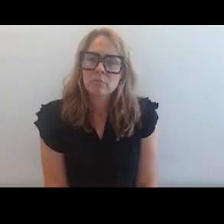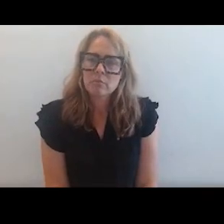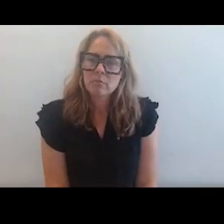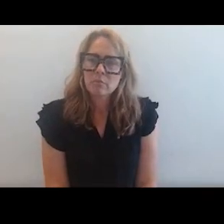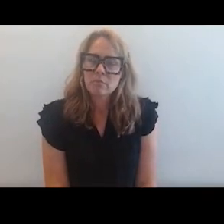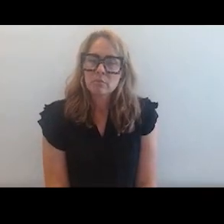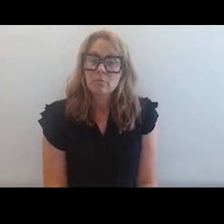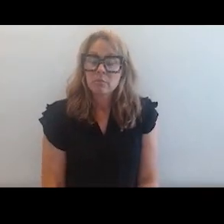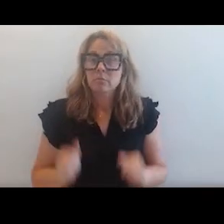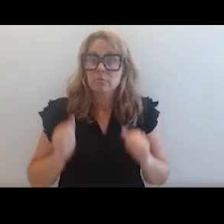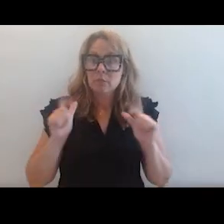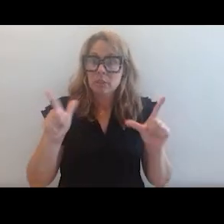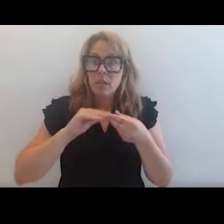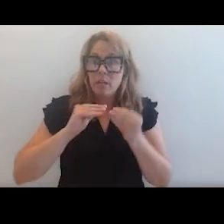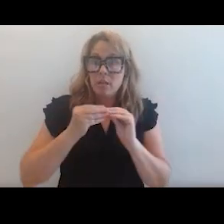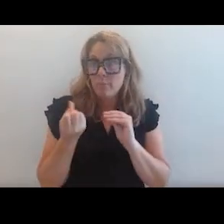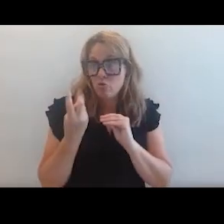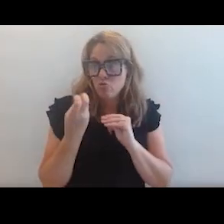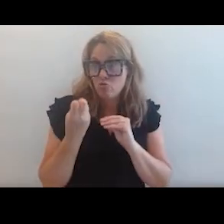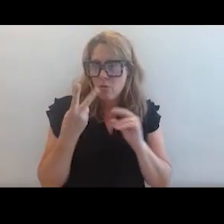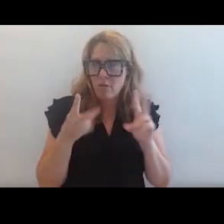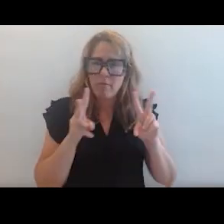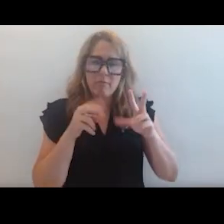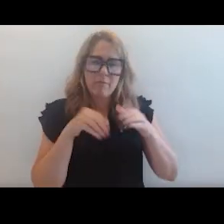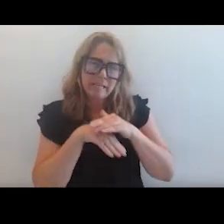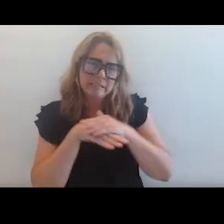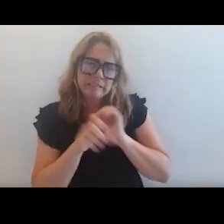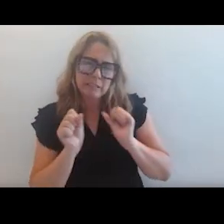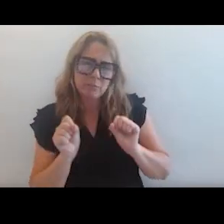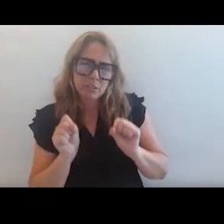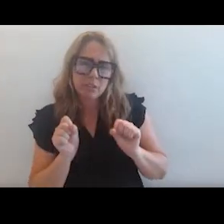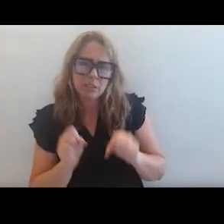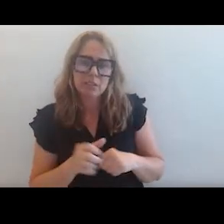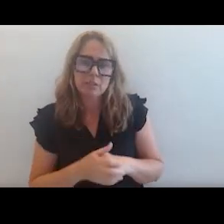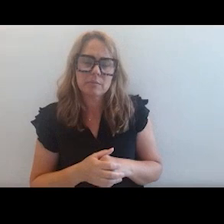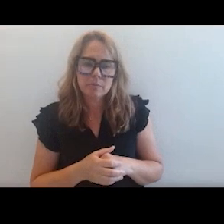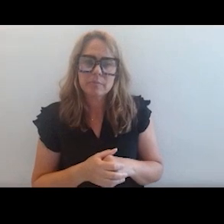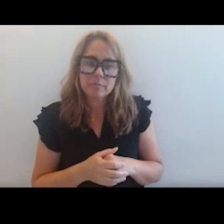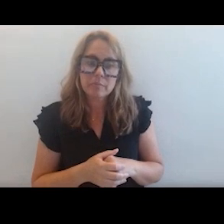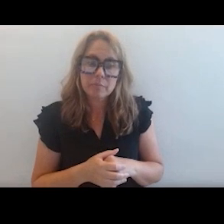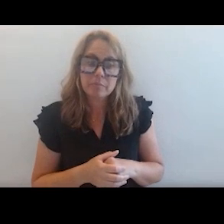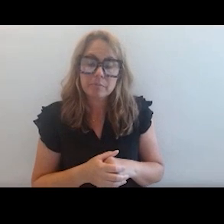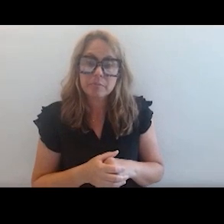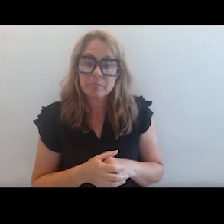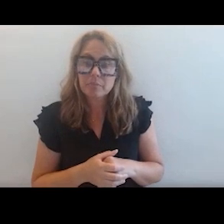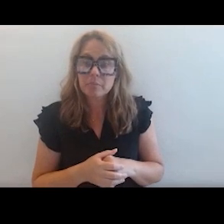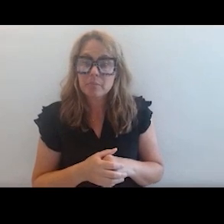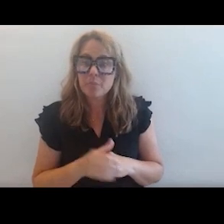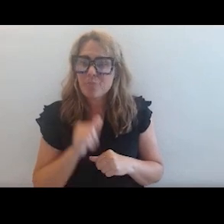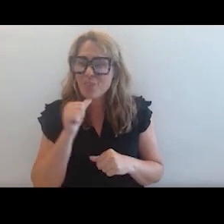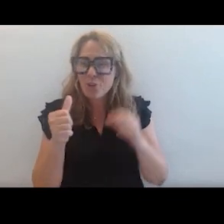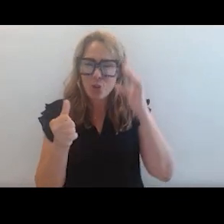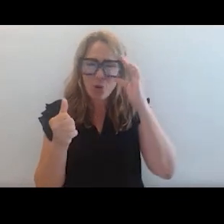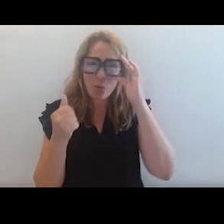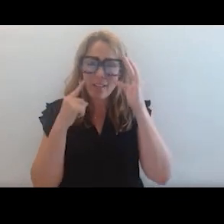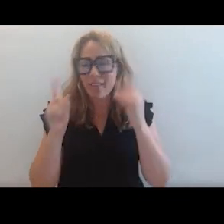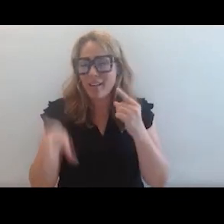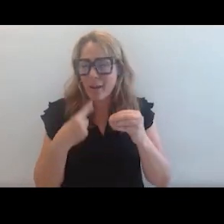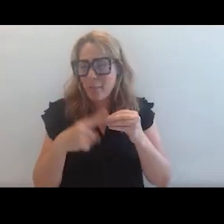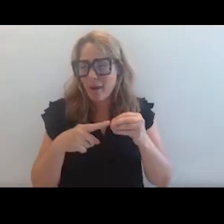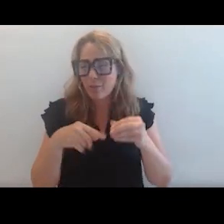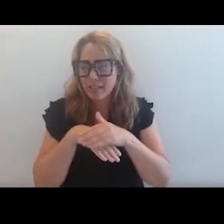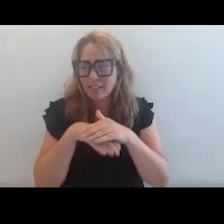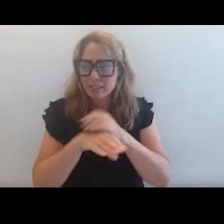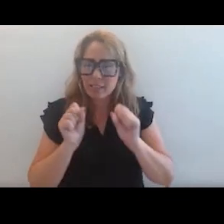Slide 12, Accessibility. Don’t think of accessibility as an afterthought.